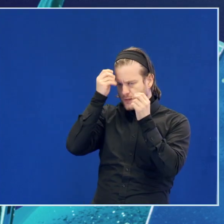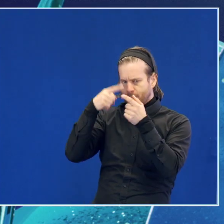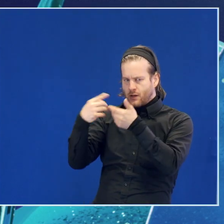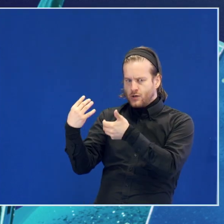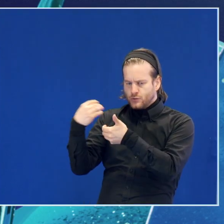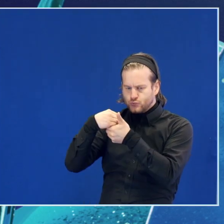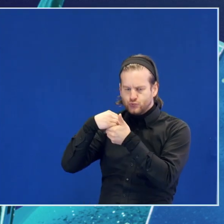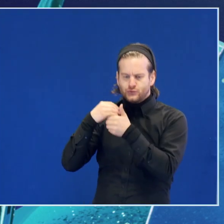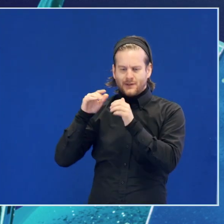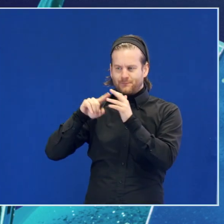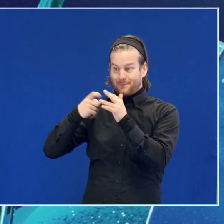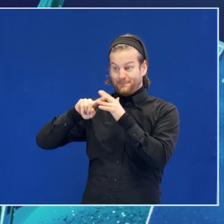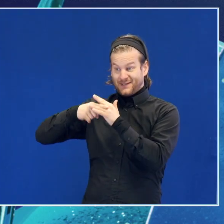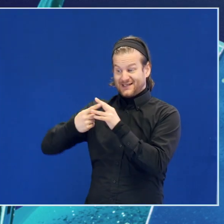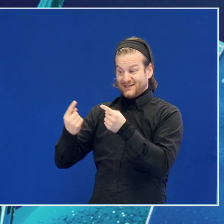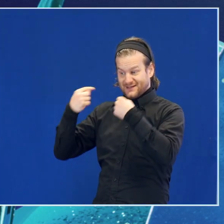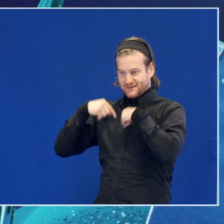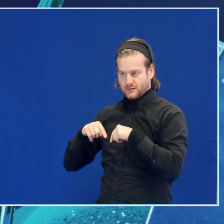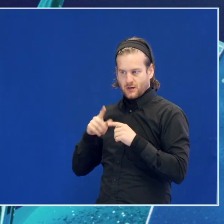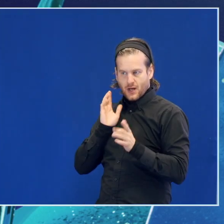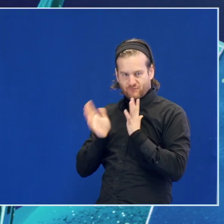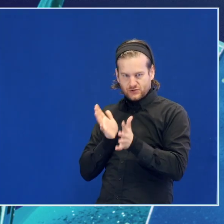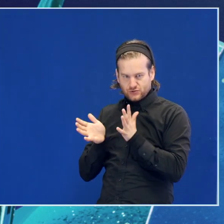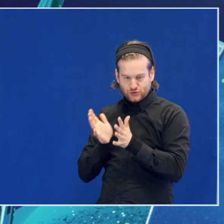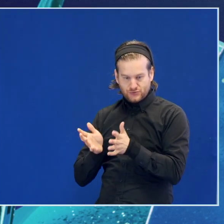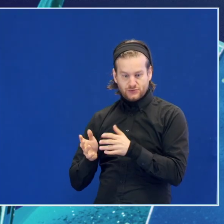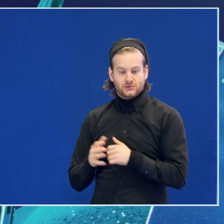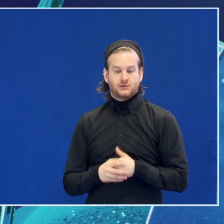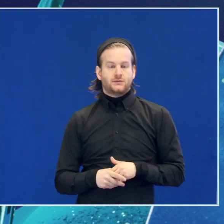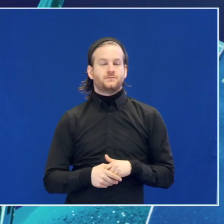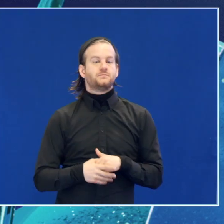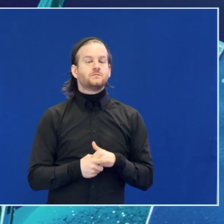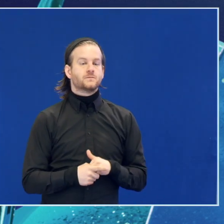The initial assessment, I'm showing on this slide a graph